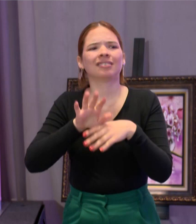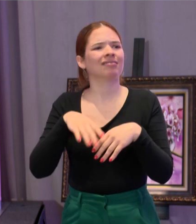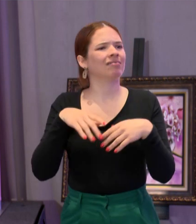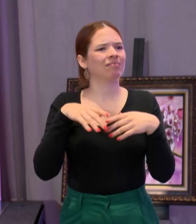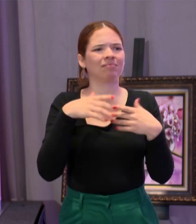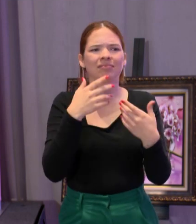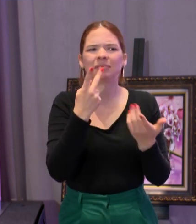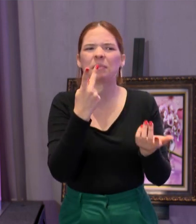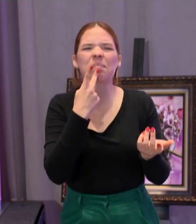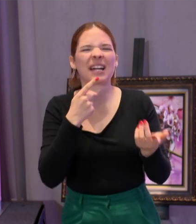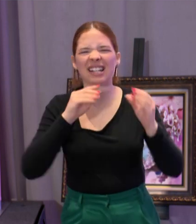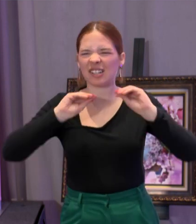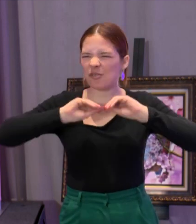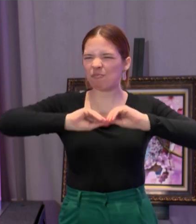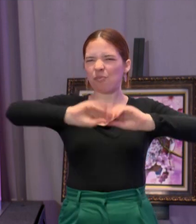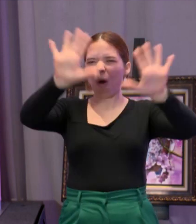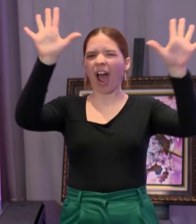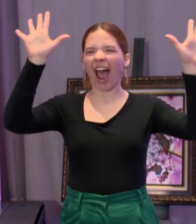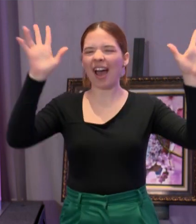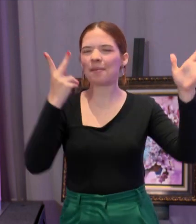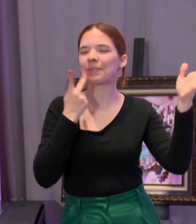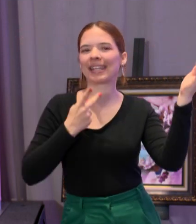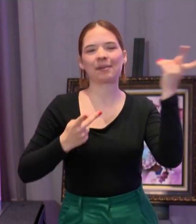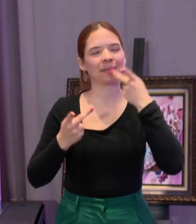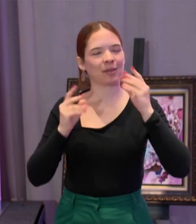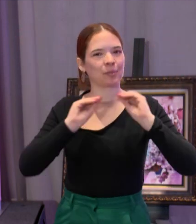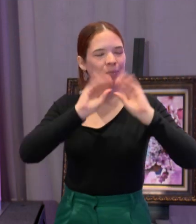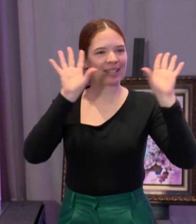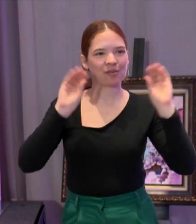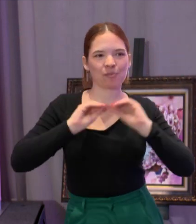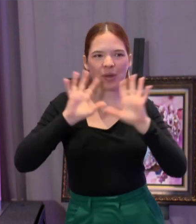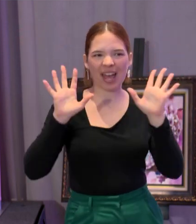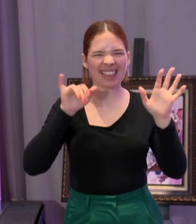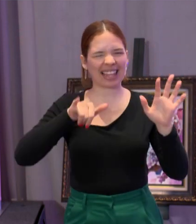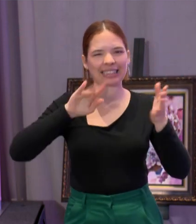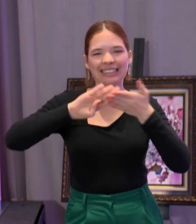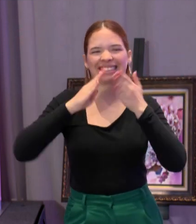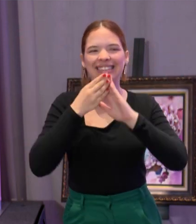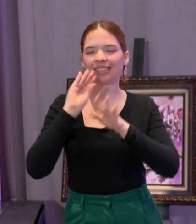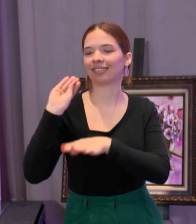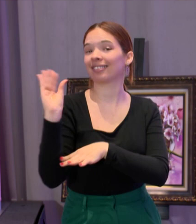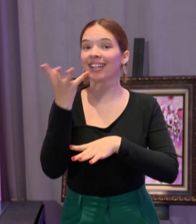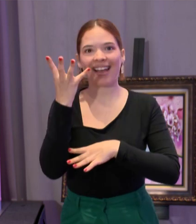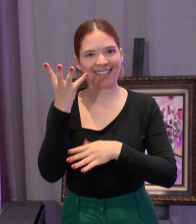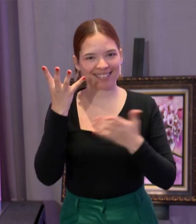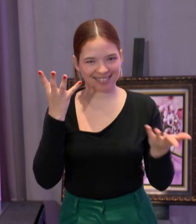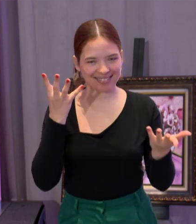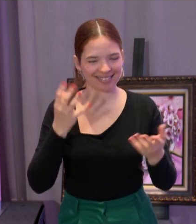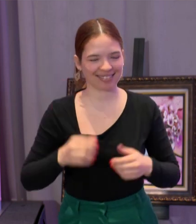PARTICIPANTS WHO HAVE LIT UP IN PINK OR LIT OUT THEIR DECALS FOR CHERRIES IN BLOOM.